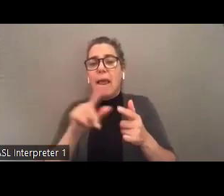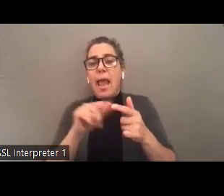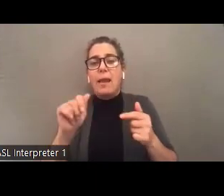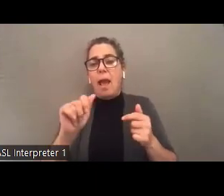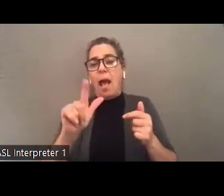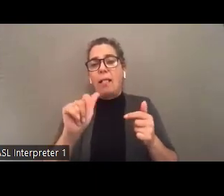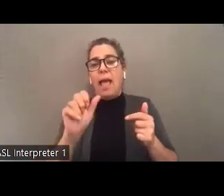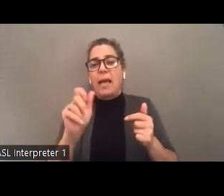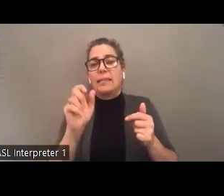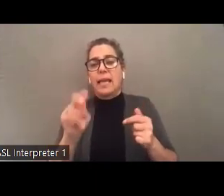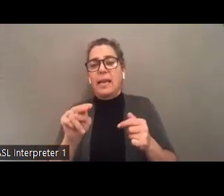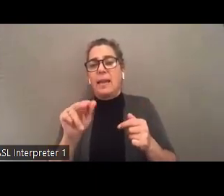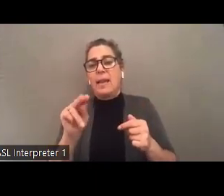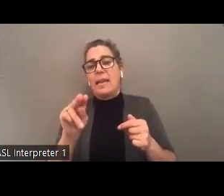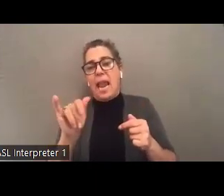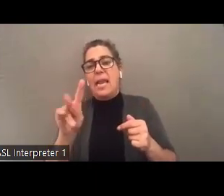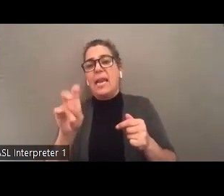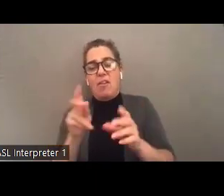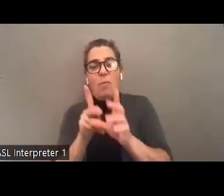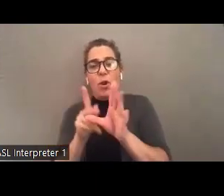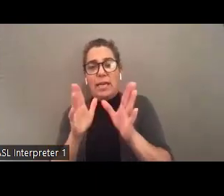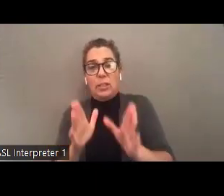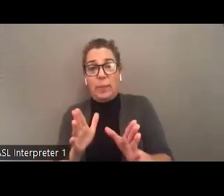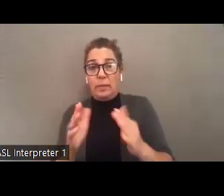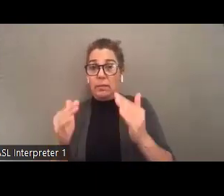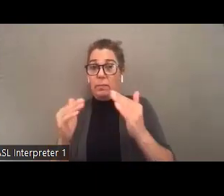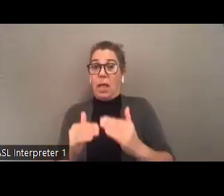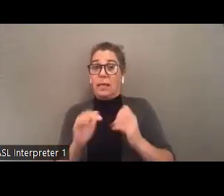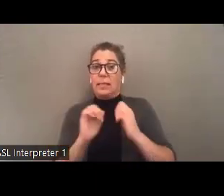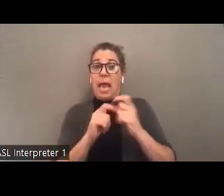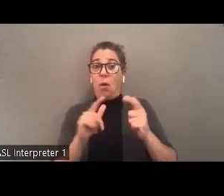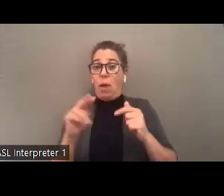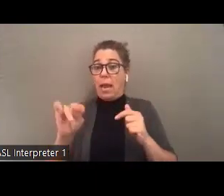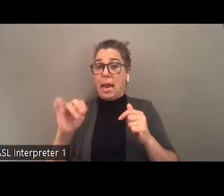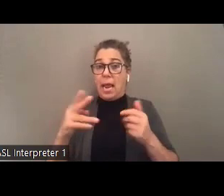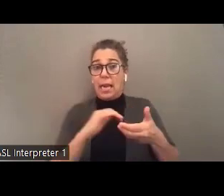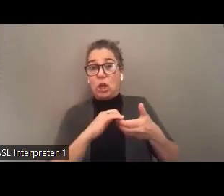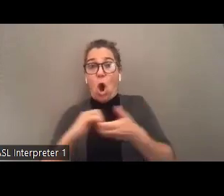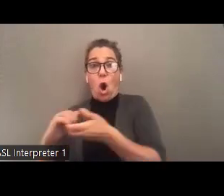We also issued a notice about how NIH is harmonizing some aspects of the genomic data